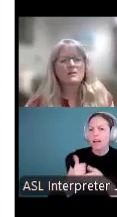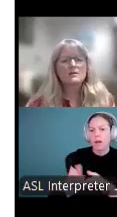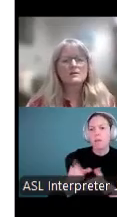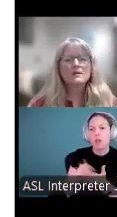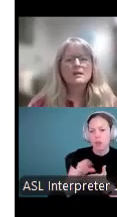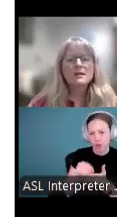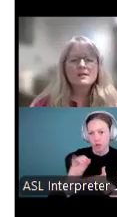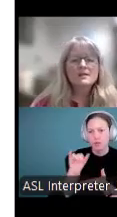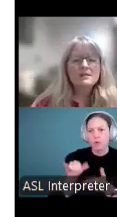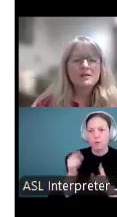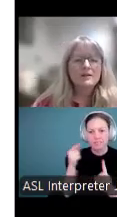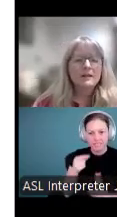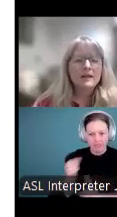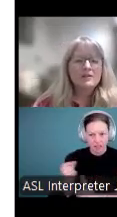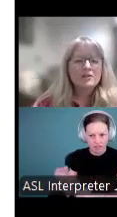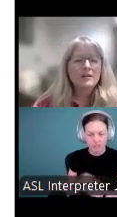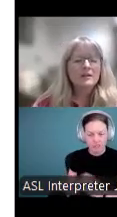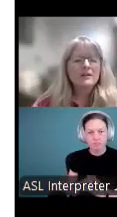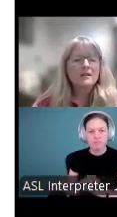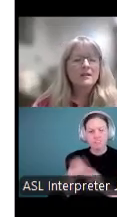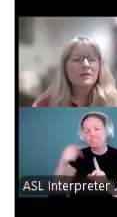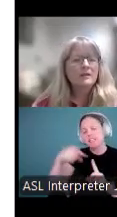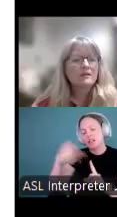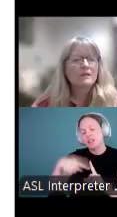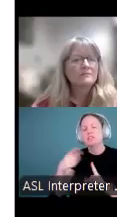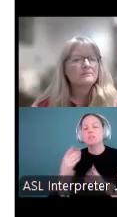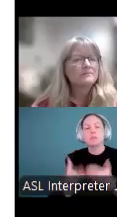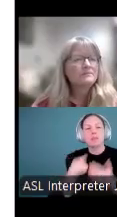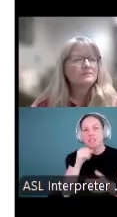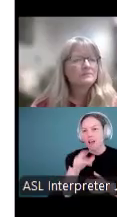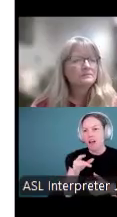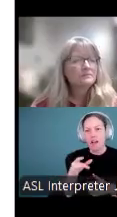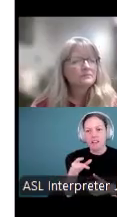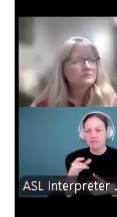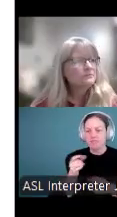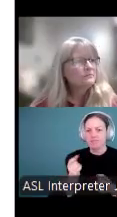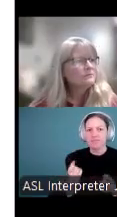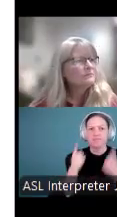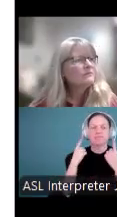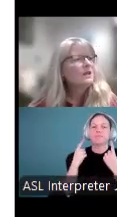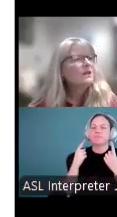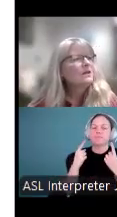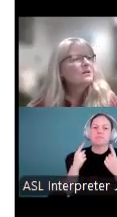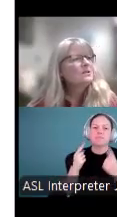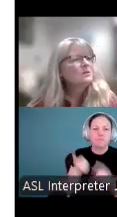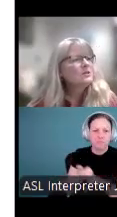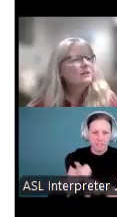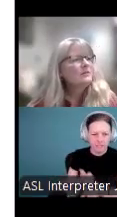they don't necessarily catch on independently, so we'll talk